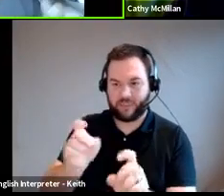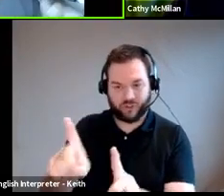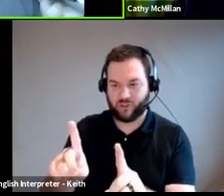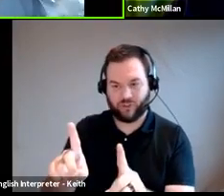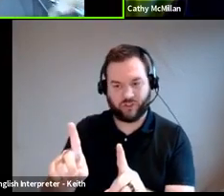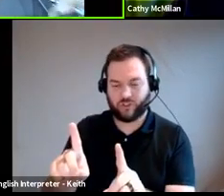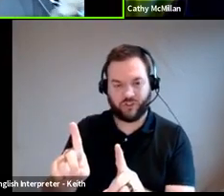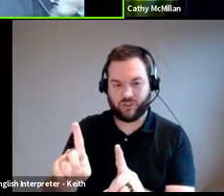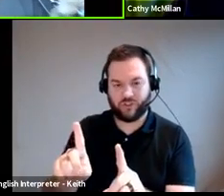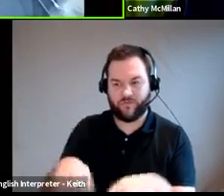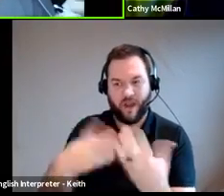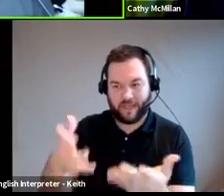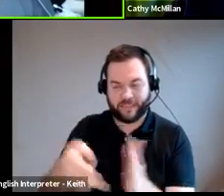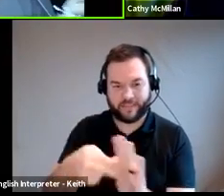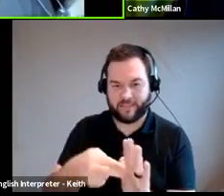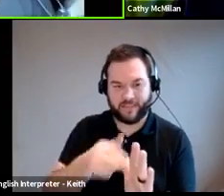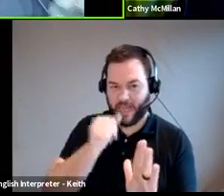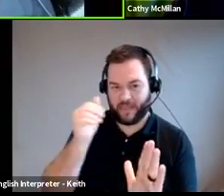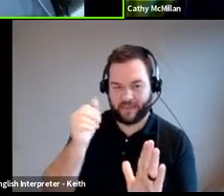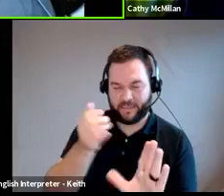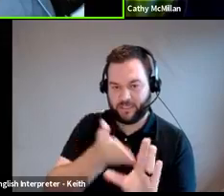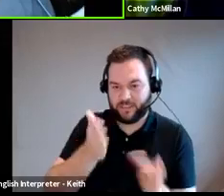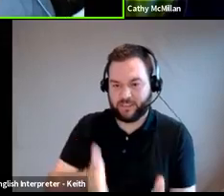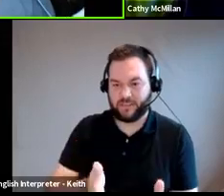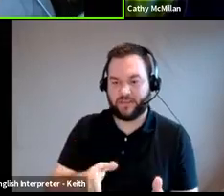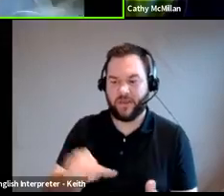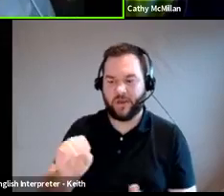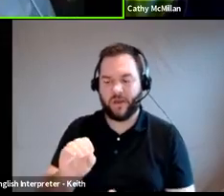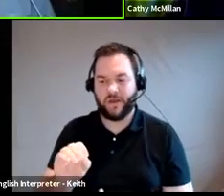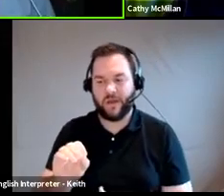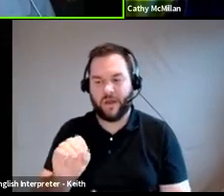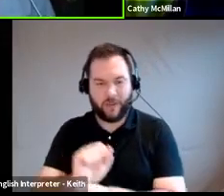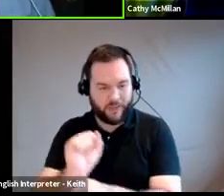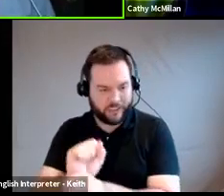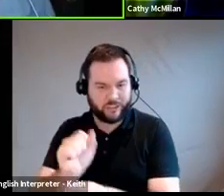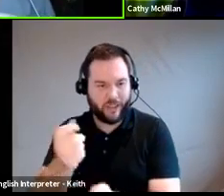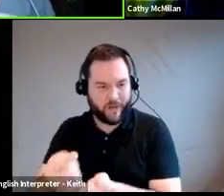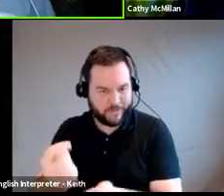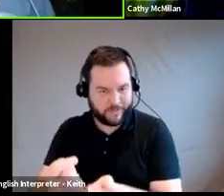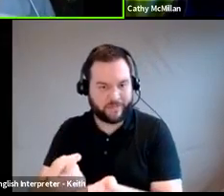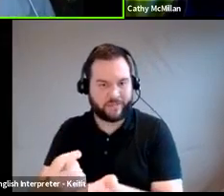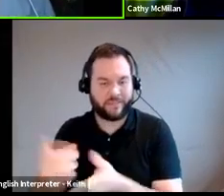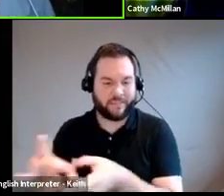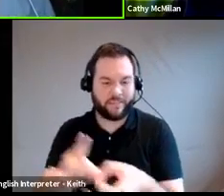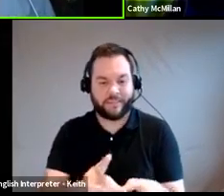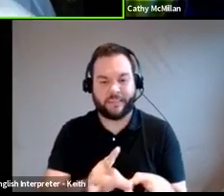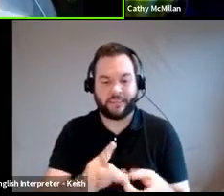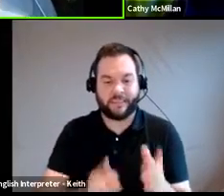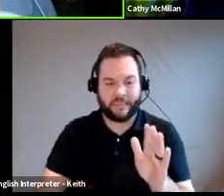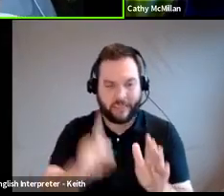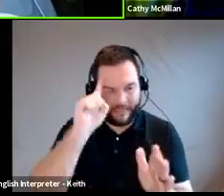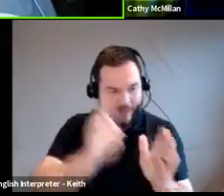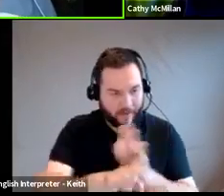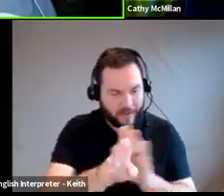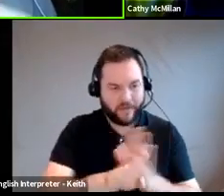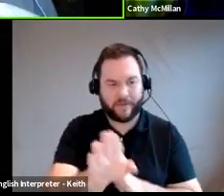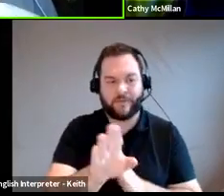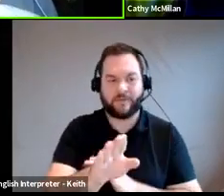nt of coordination disorder. You can't, it's not a psychic that give can't, it's not a psychic that gives you that diagnose. nosis, it's actually an Occupy nosis, it's actually an Occupational therapist in